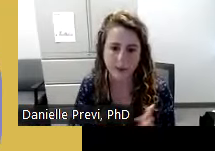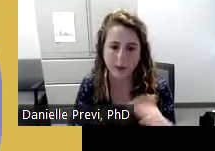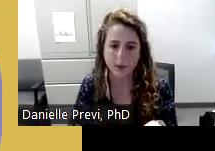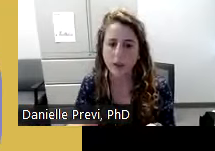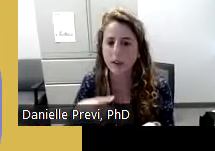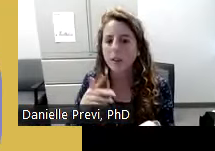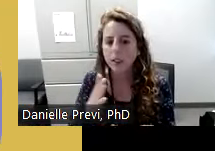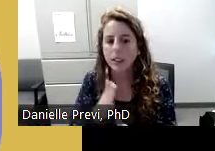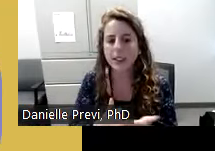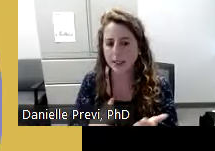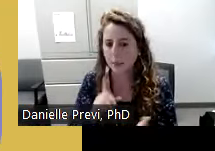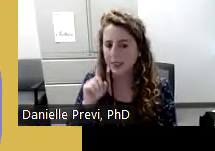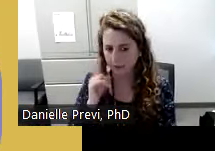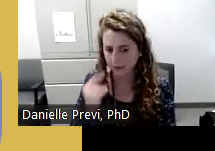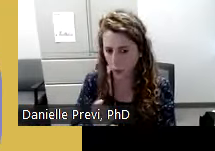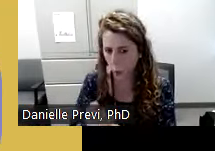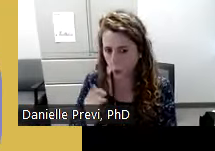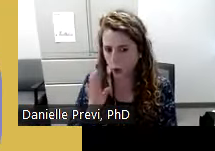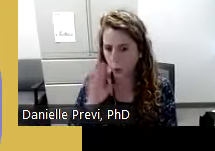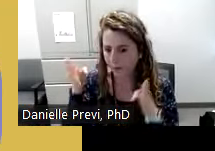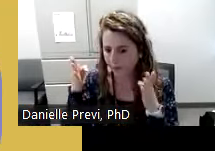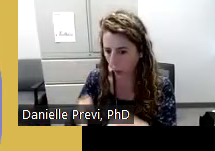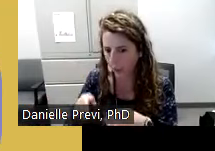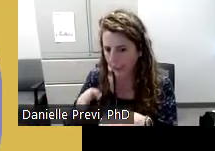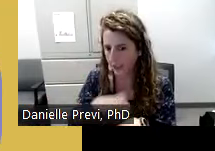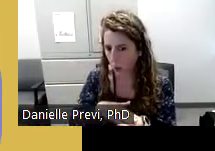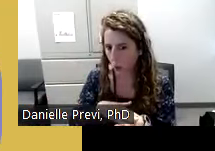a traditional colleges and universities, about how to serve deaf and hard of hearing students.